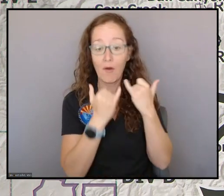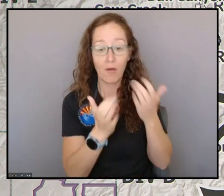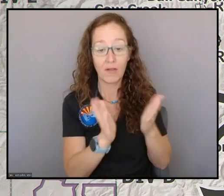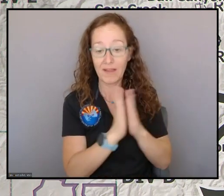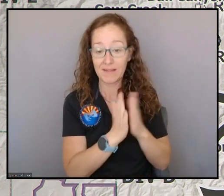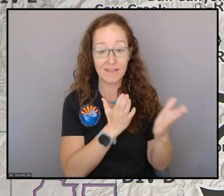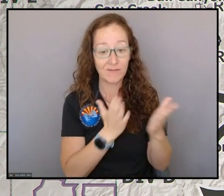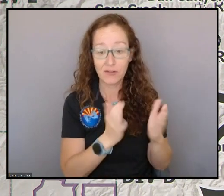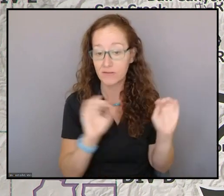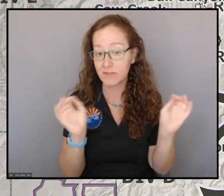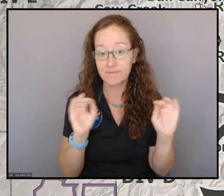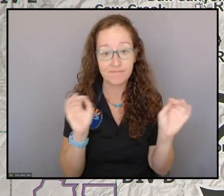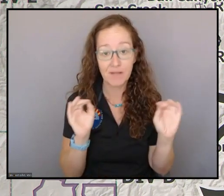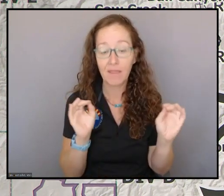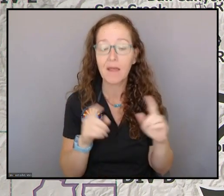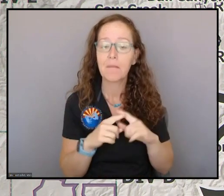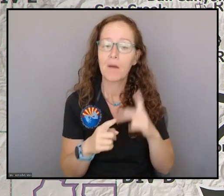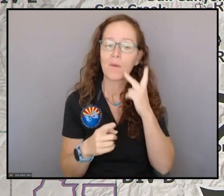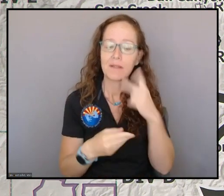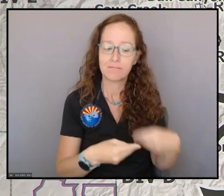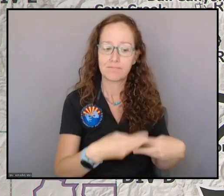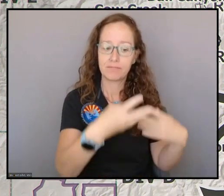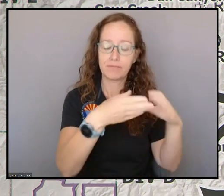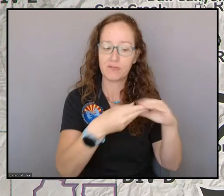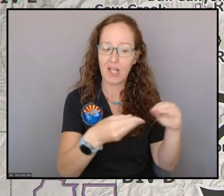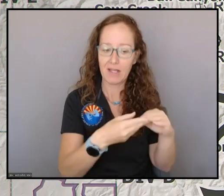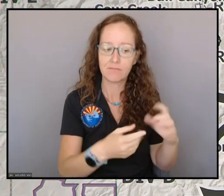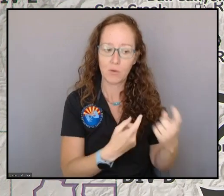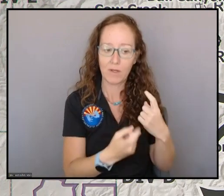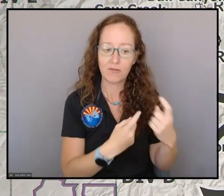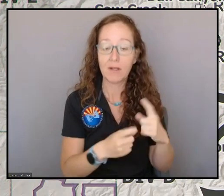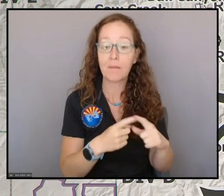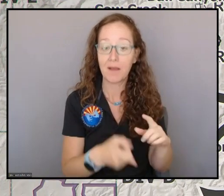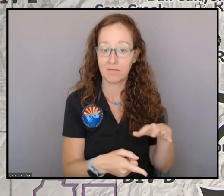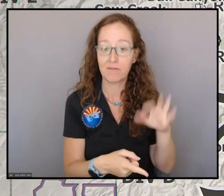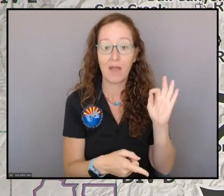but nothing in there was founded. And likely, when we see